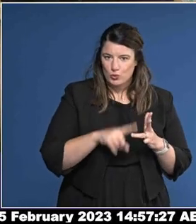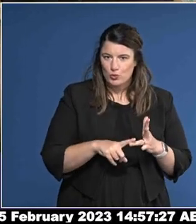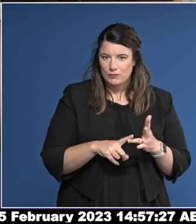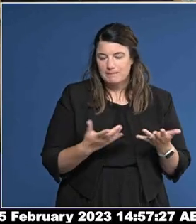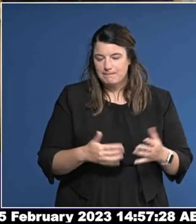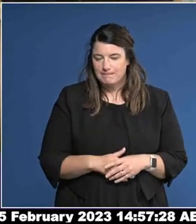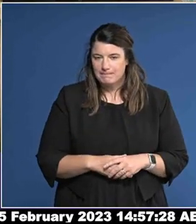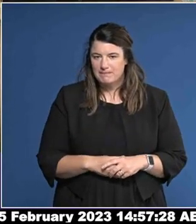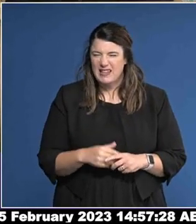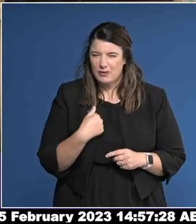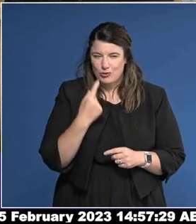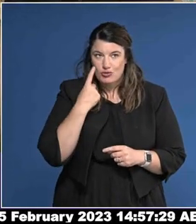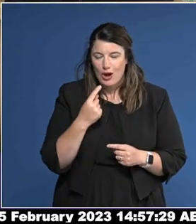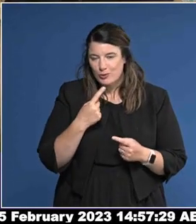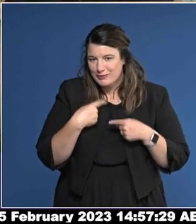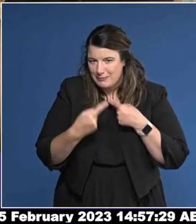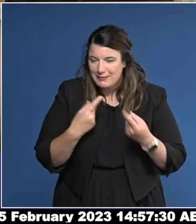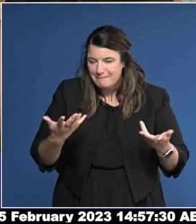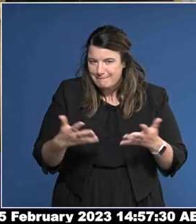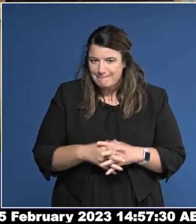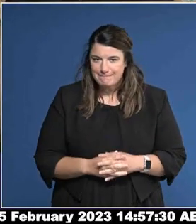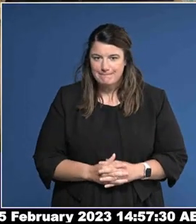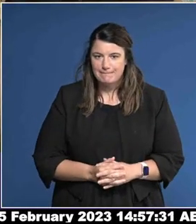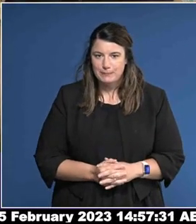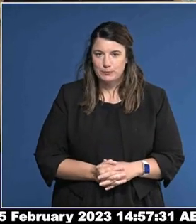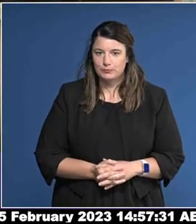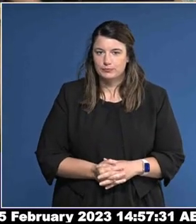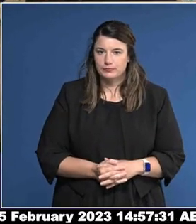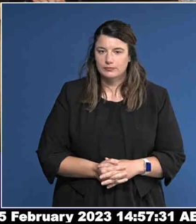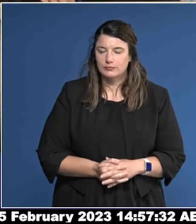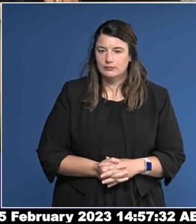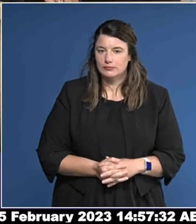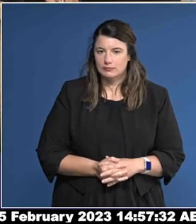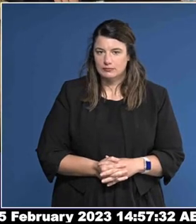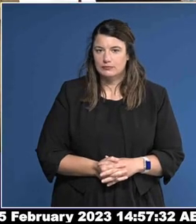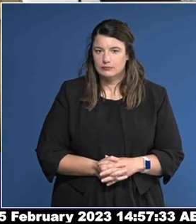Yes. MS EASTMAN: Ms Dean, in the material that you have provided to the Royal